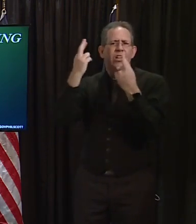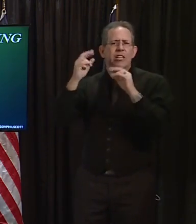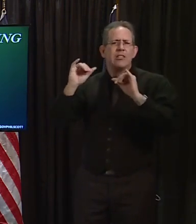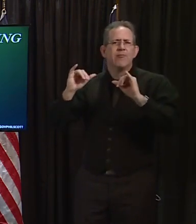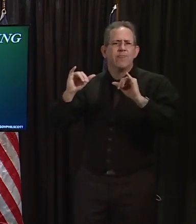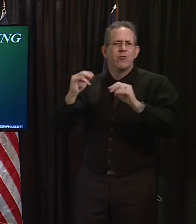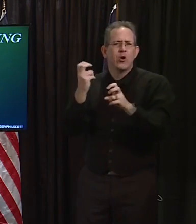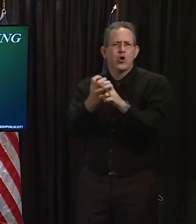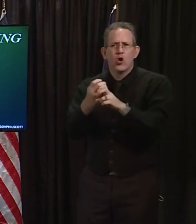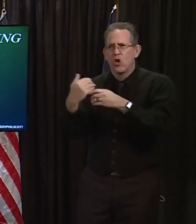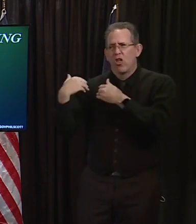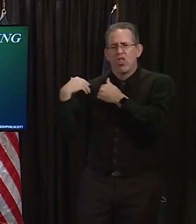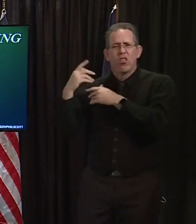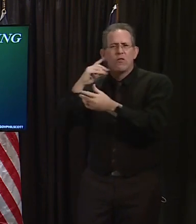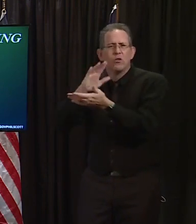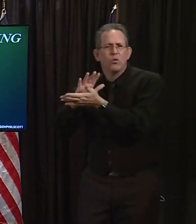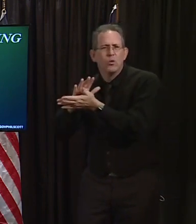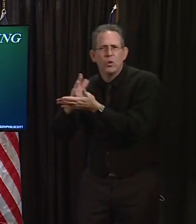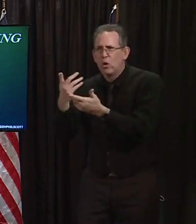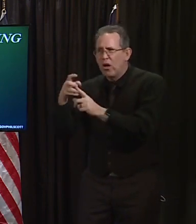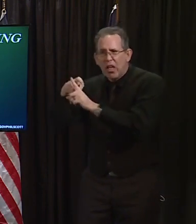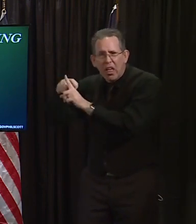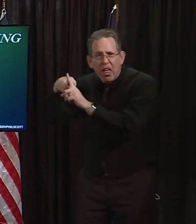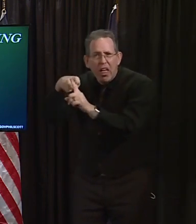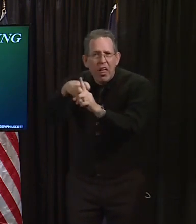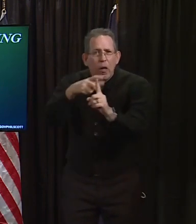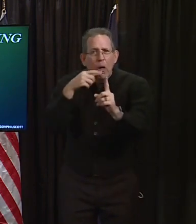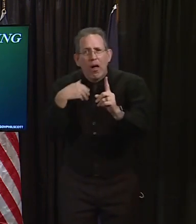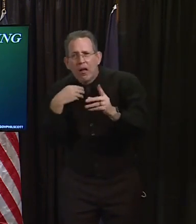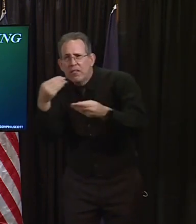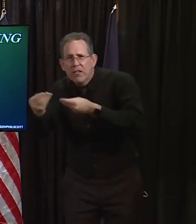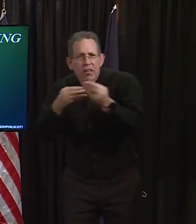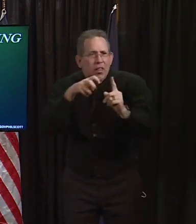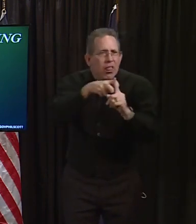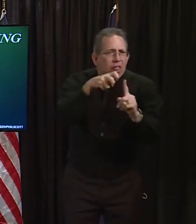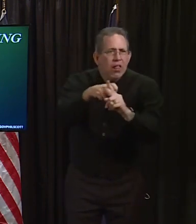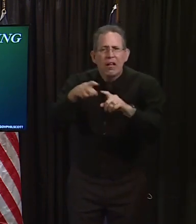to be as effective against democrat. We then factored in the operational strain